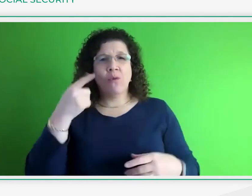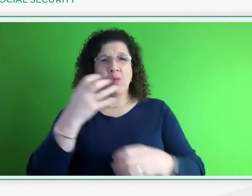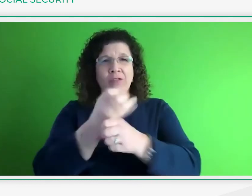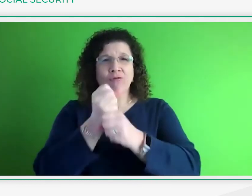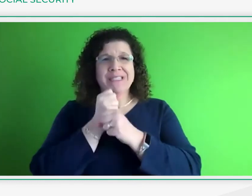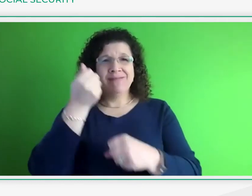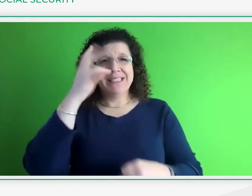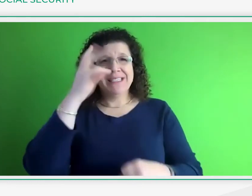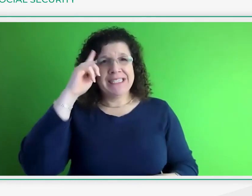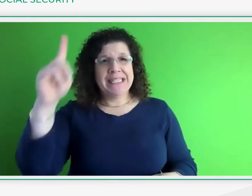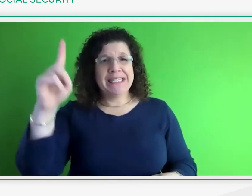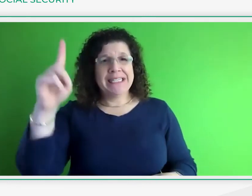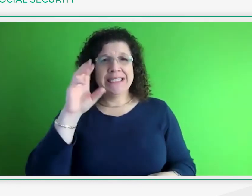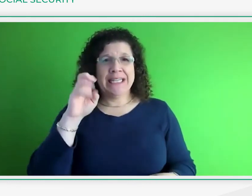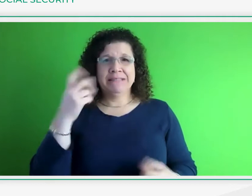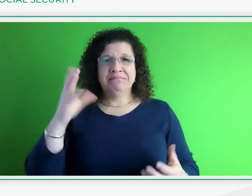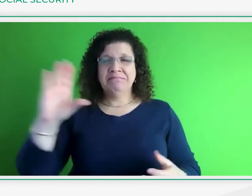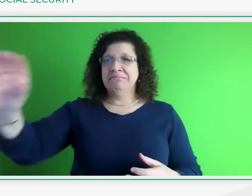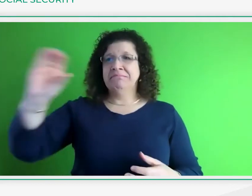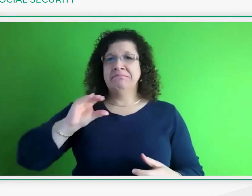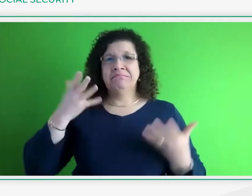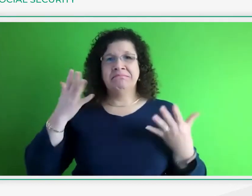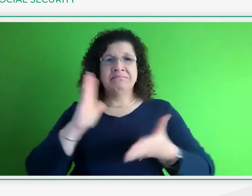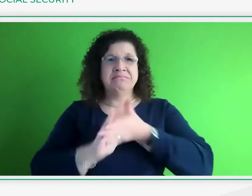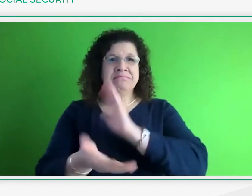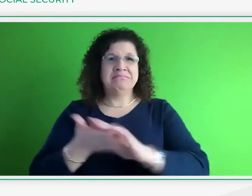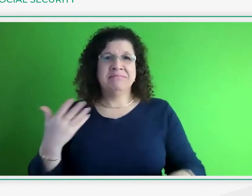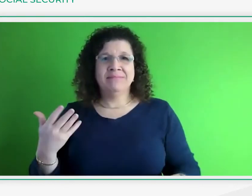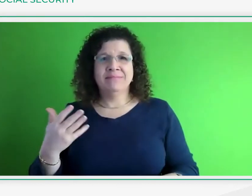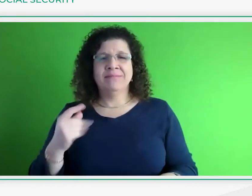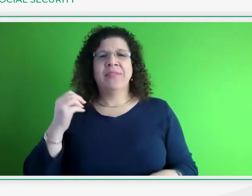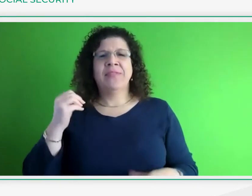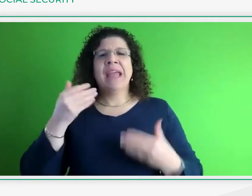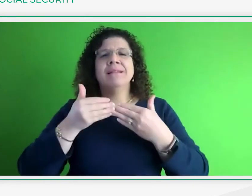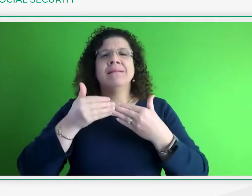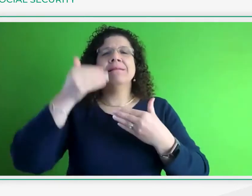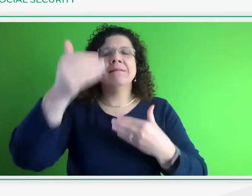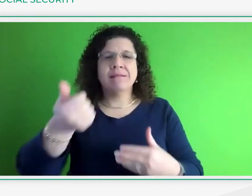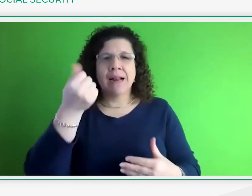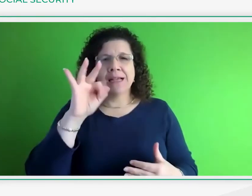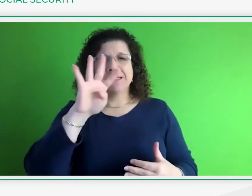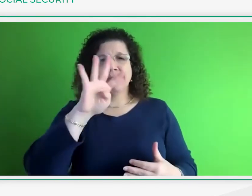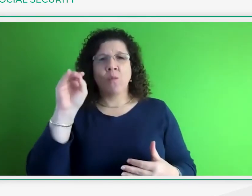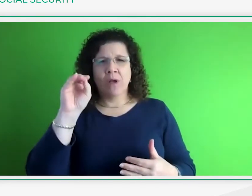That's all, 17 cents back then , a lump sum. And then his Social Security was completed.